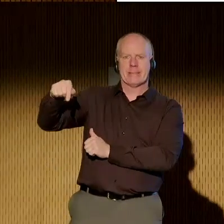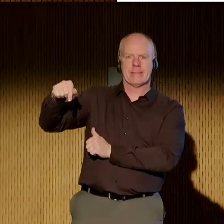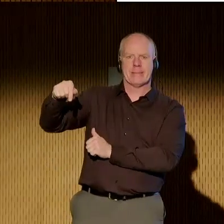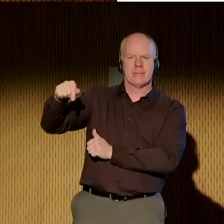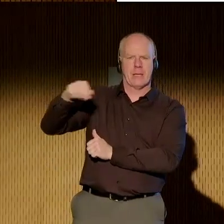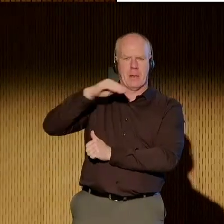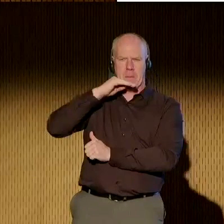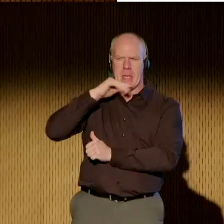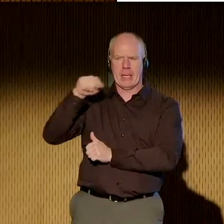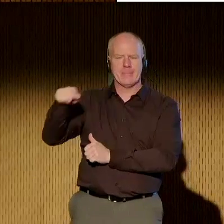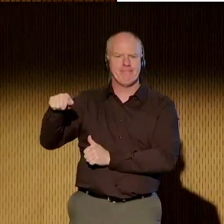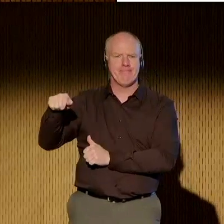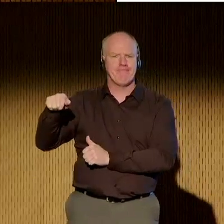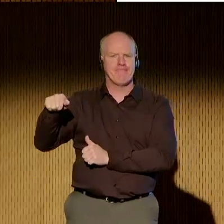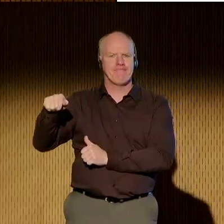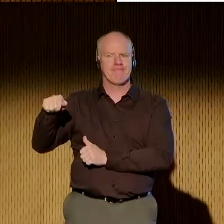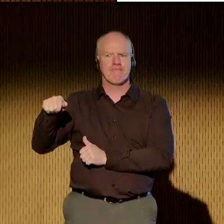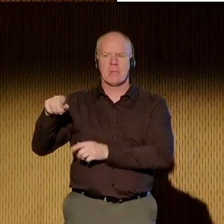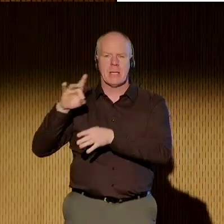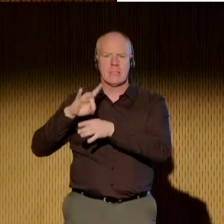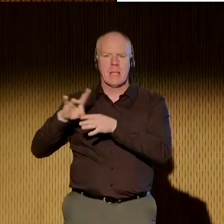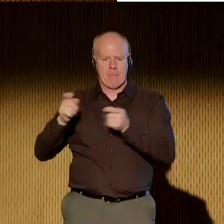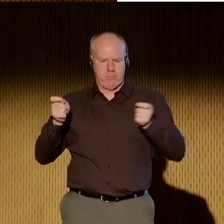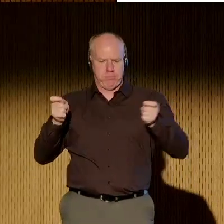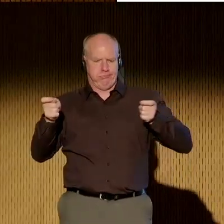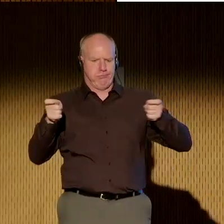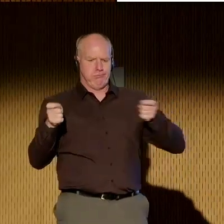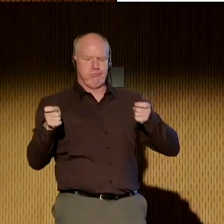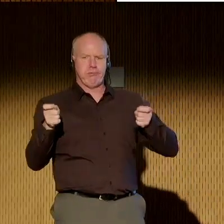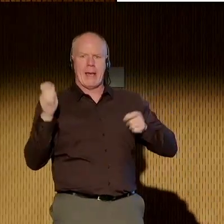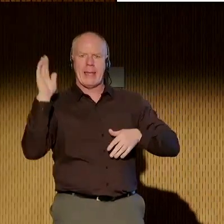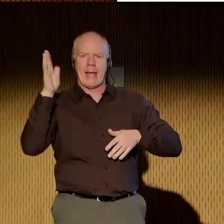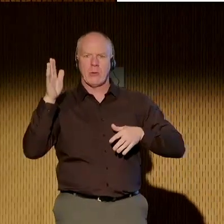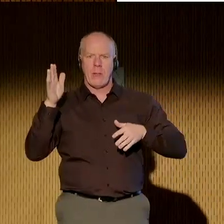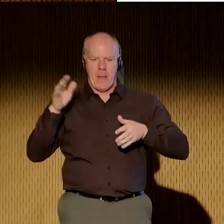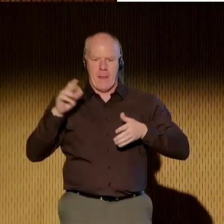and this is referring to a form of mastery in which lecturers strategically deploy spatial